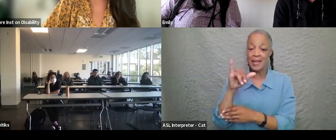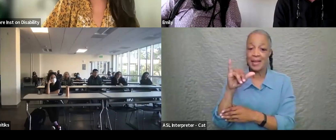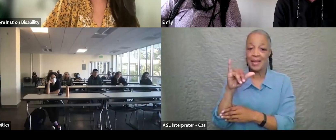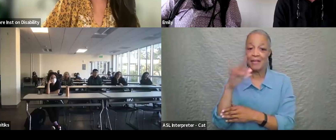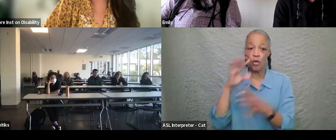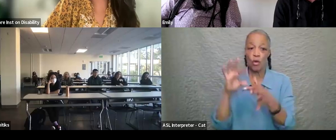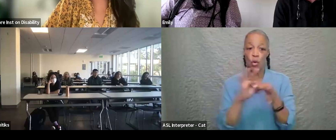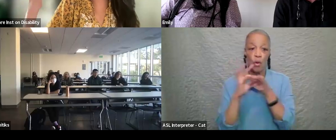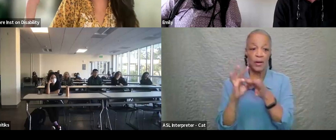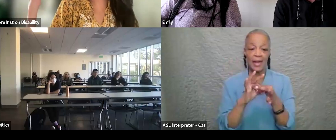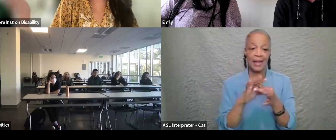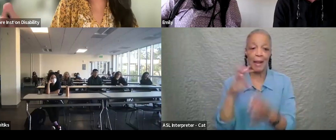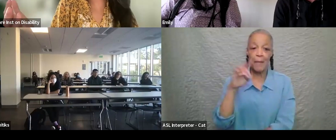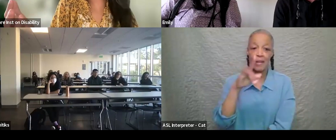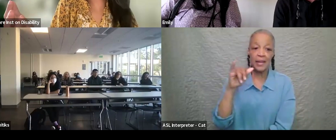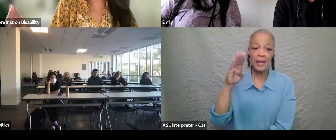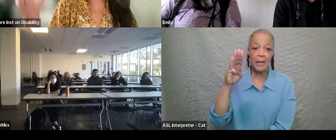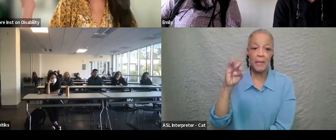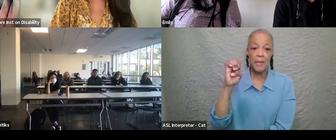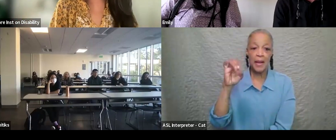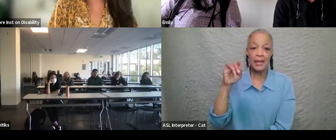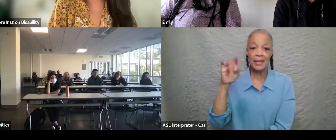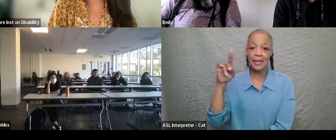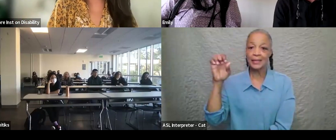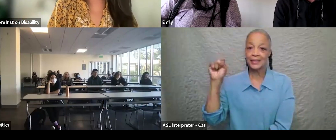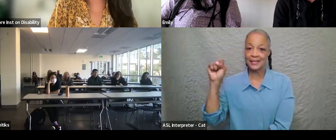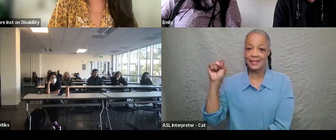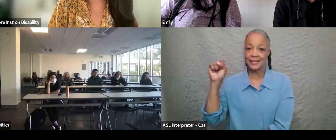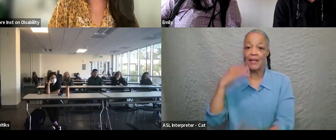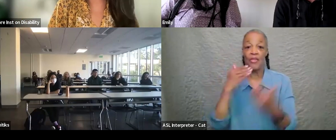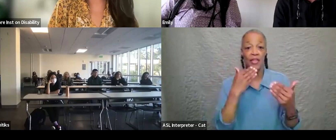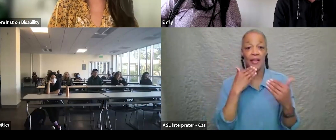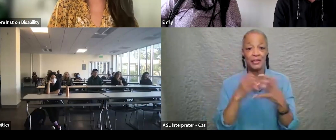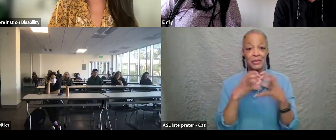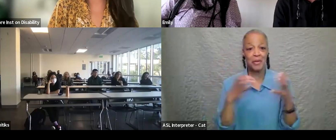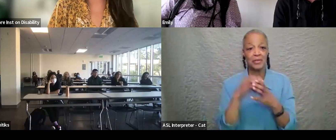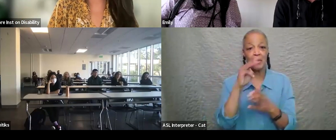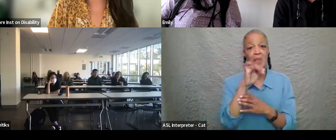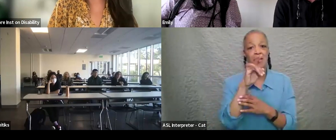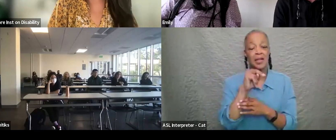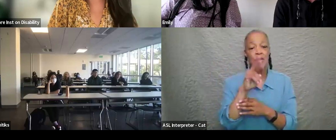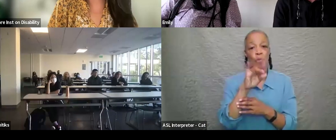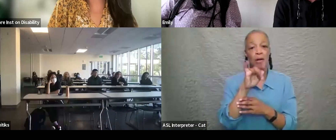And of course, thank you so much to Milton Reynolds and Dr. Carl Elliott for this,